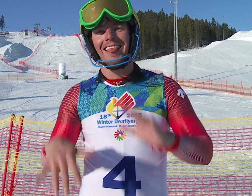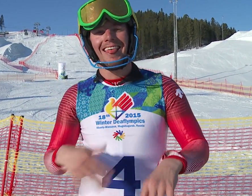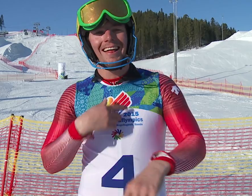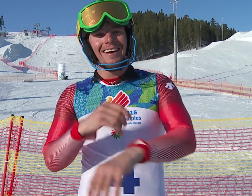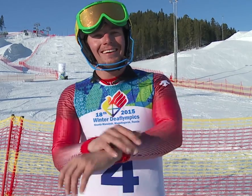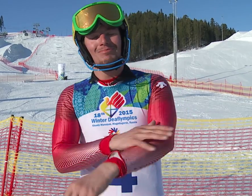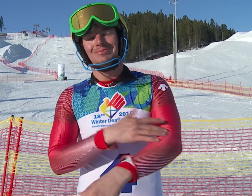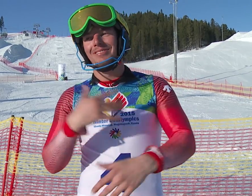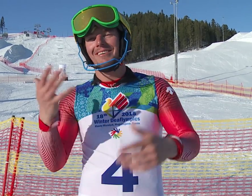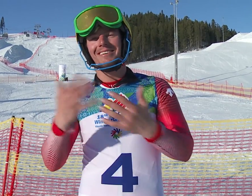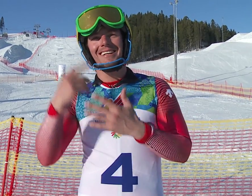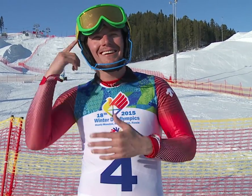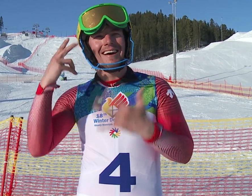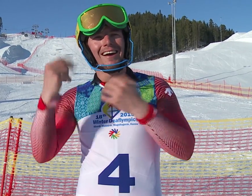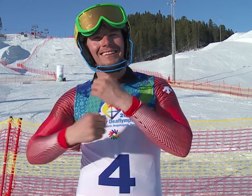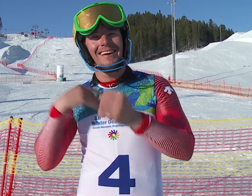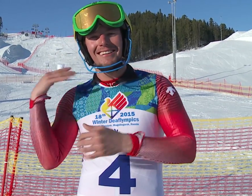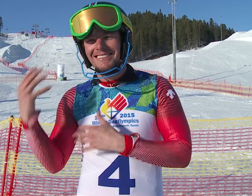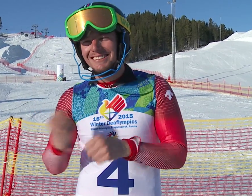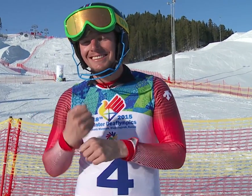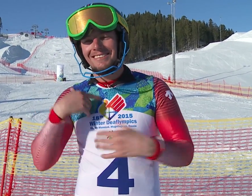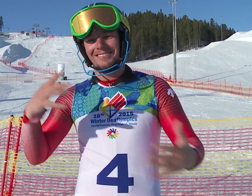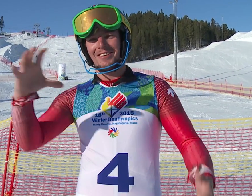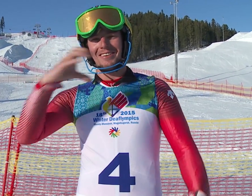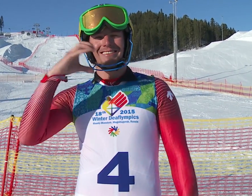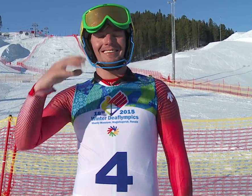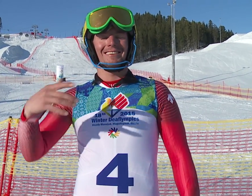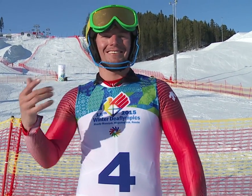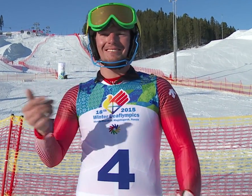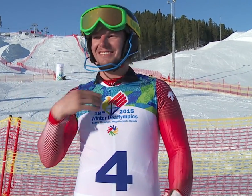and all the emotions came out. I still get goosebumps thinking about that moment. It's been 8 years! I finally have the gold medal!